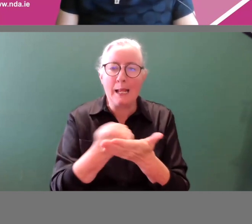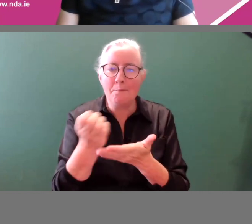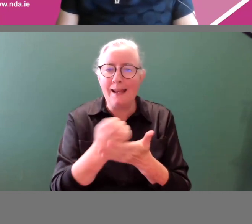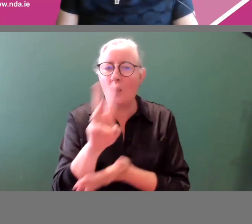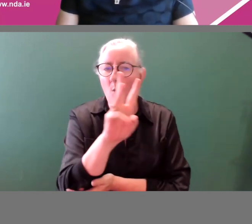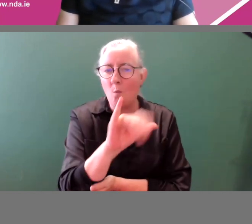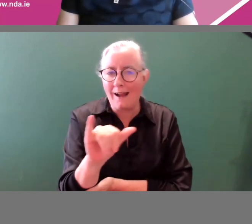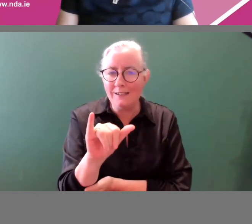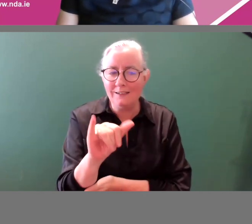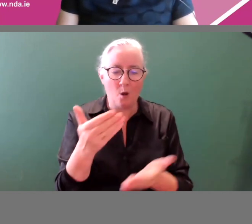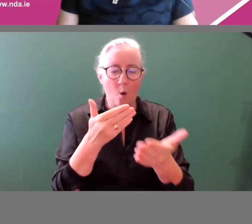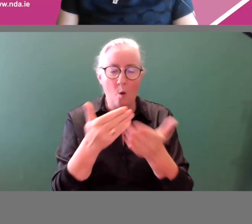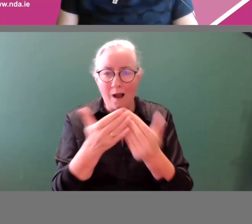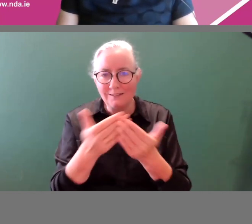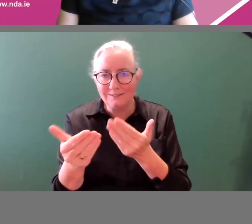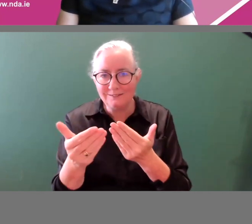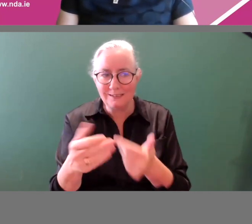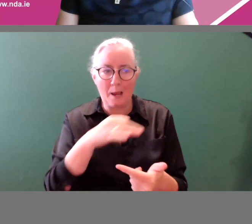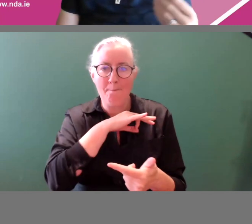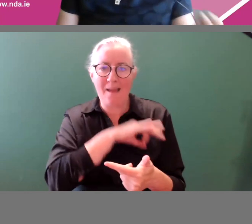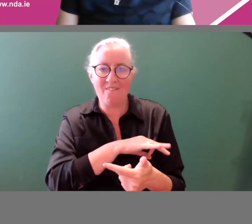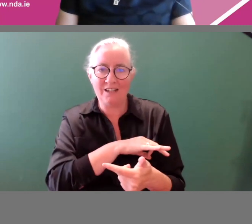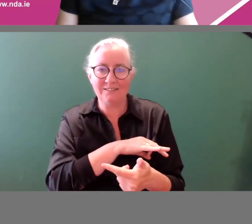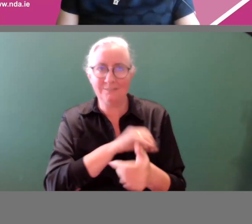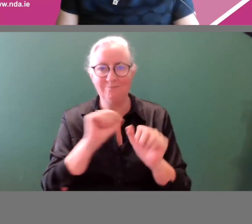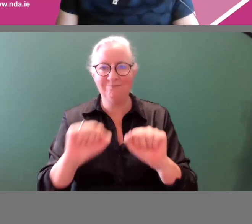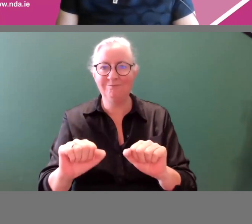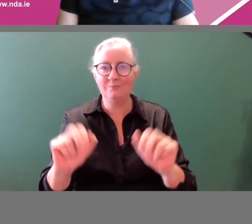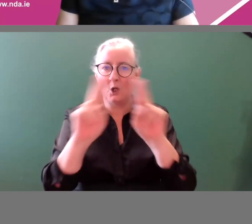the what, and the benefits of Universal Design so that you will be taking away an